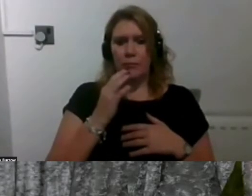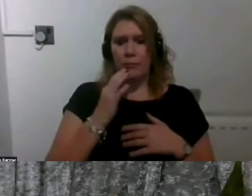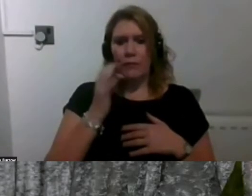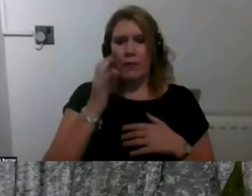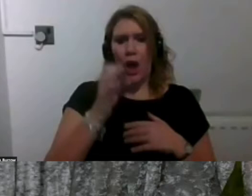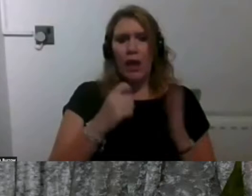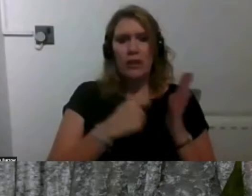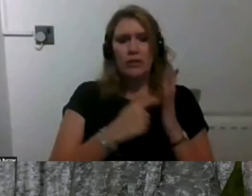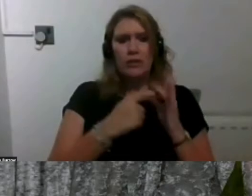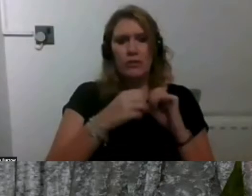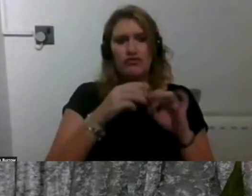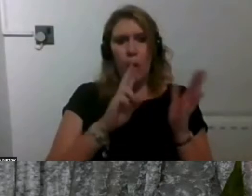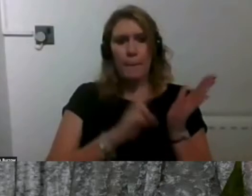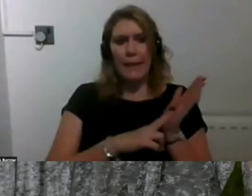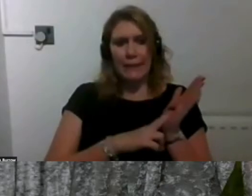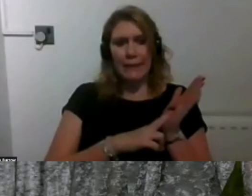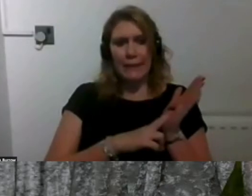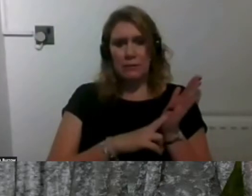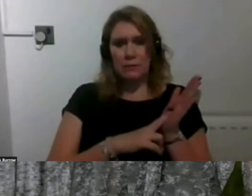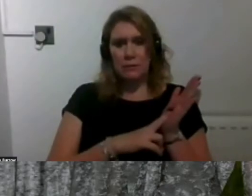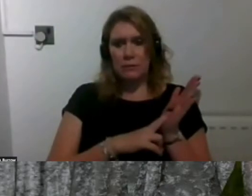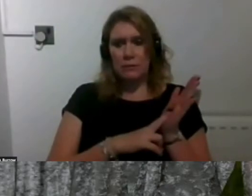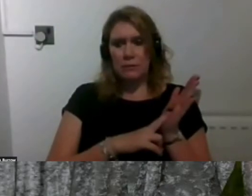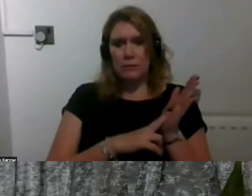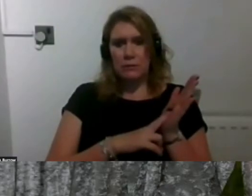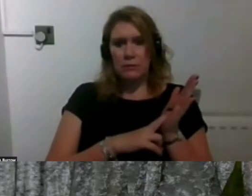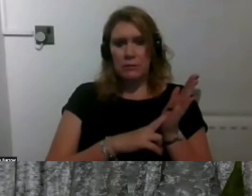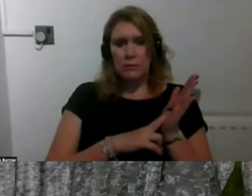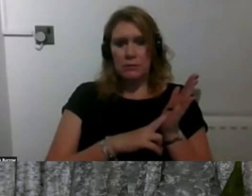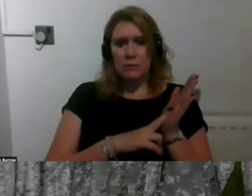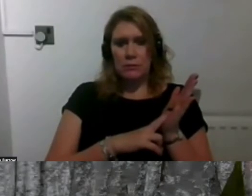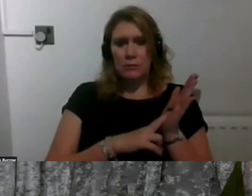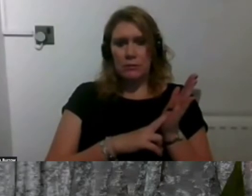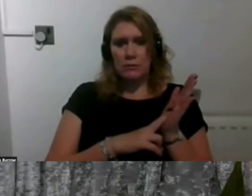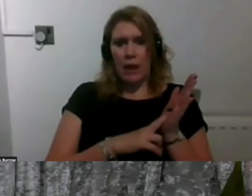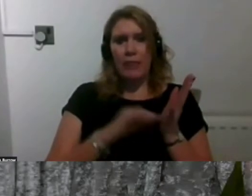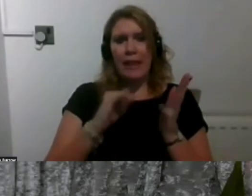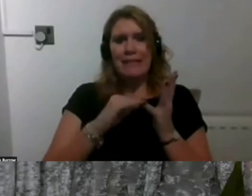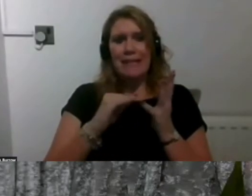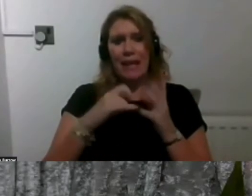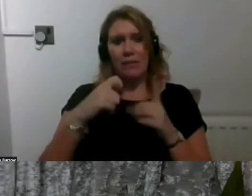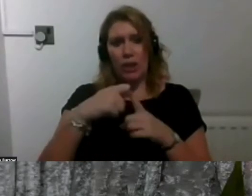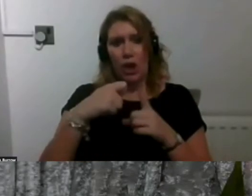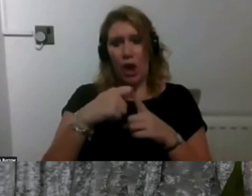Surgeoner, and then Sahera Khan and then